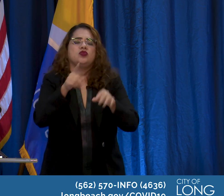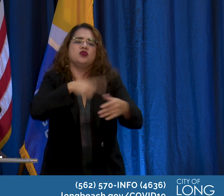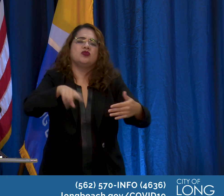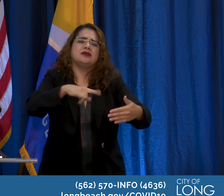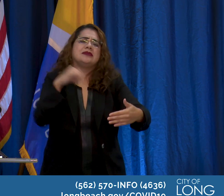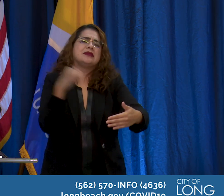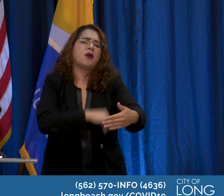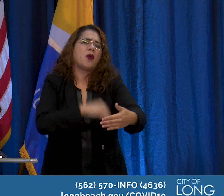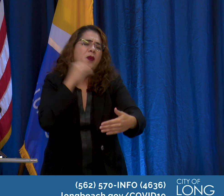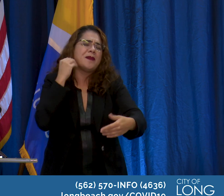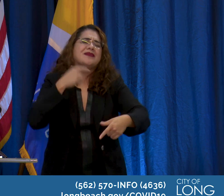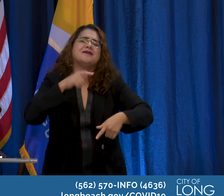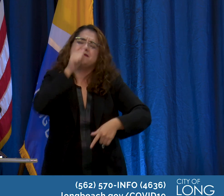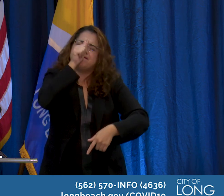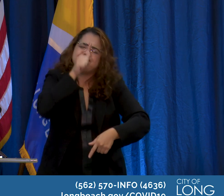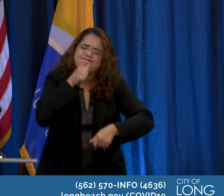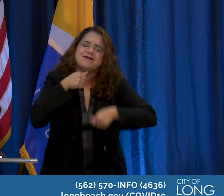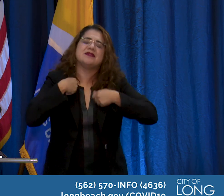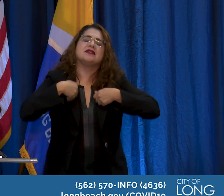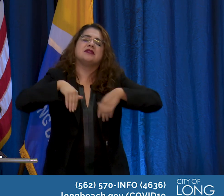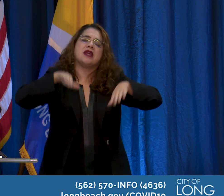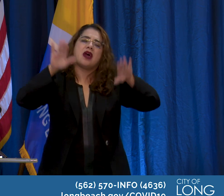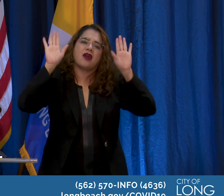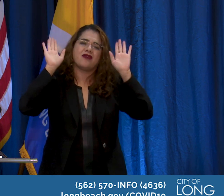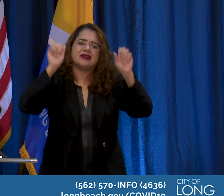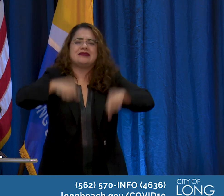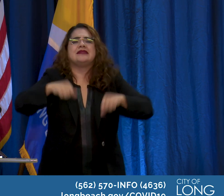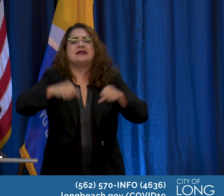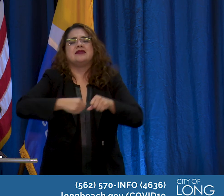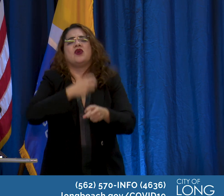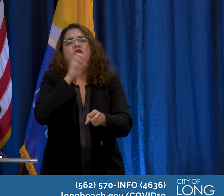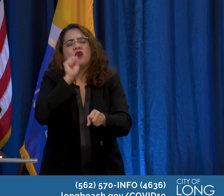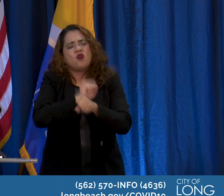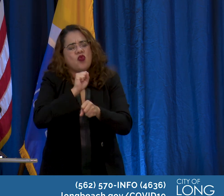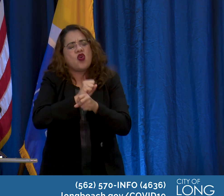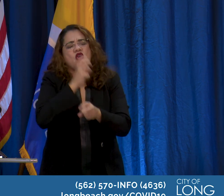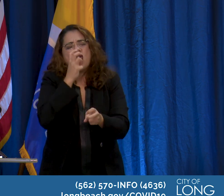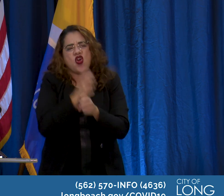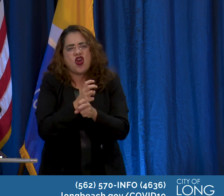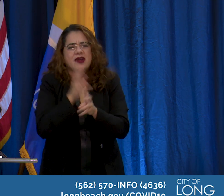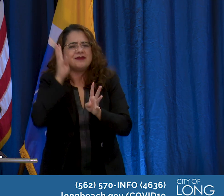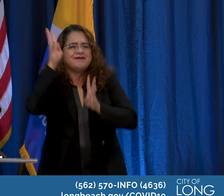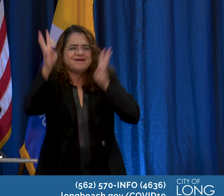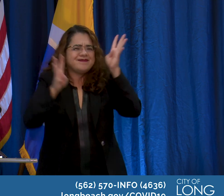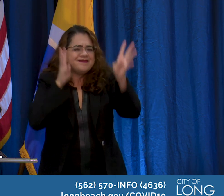make the sacrifice and work really hard to limit the spread of this virus.